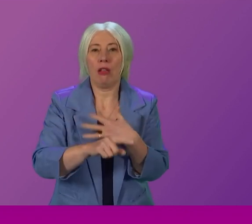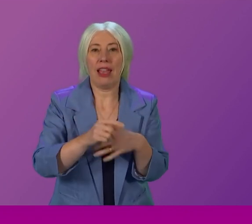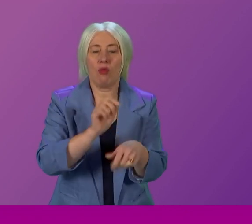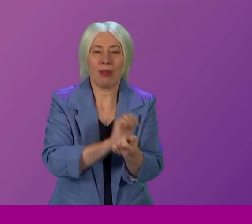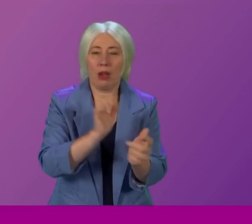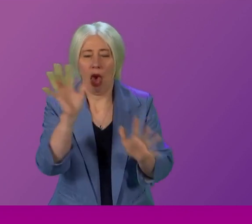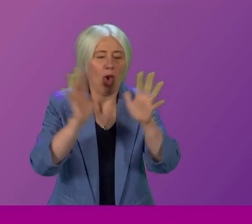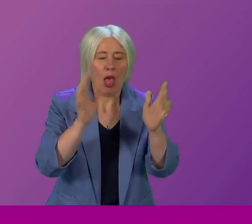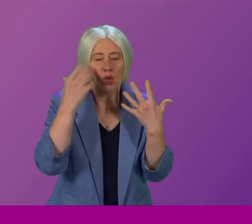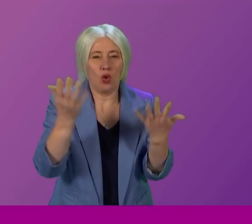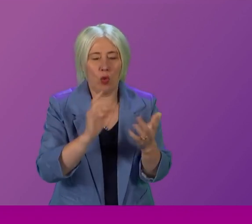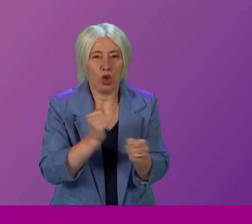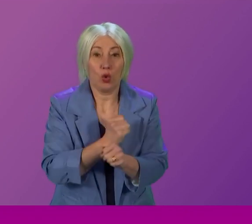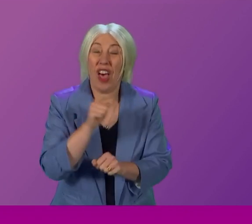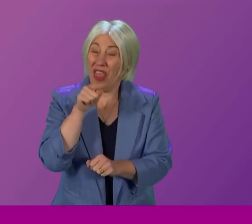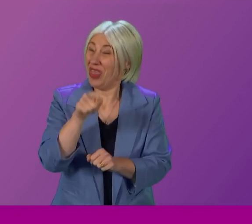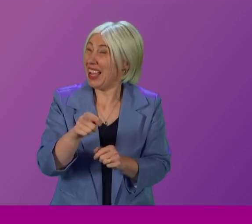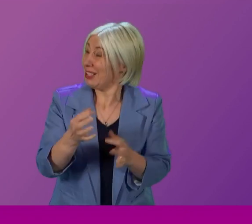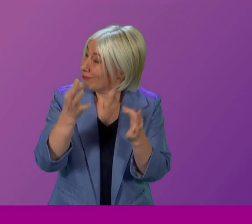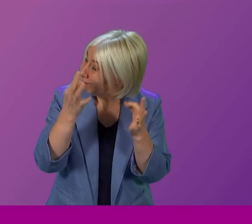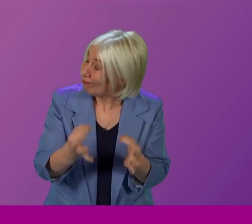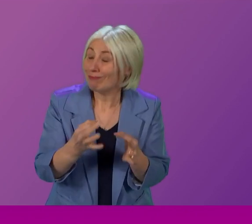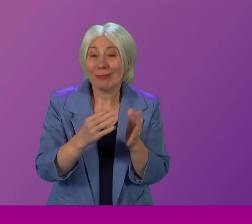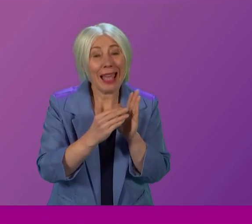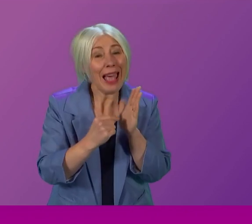They continued: “This is a classic example of devious,